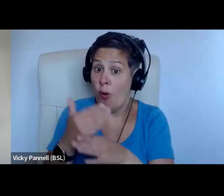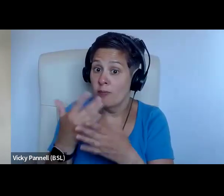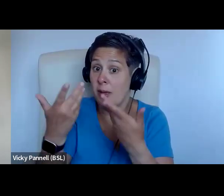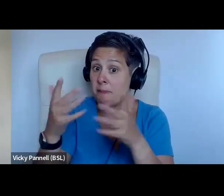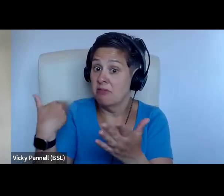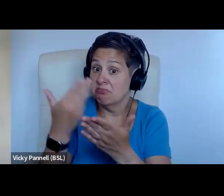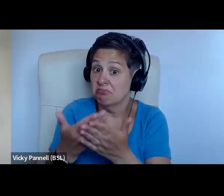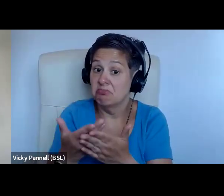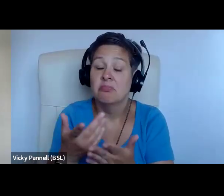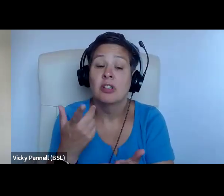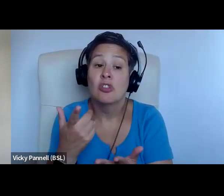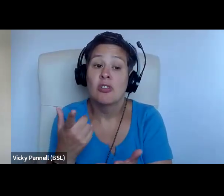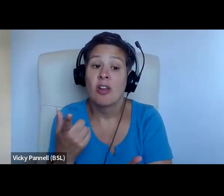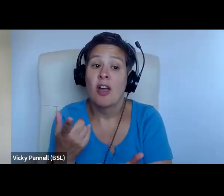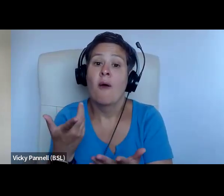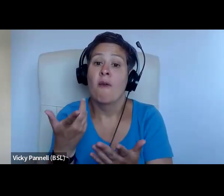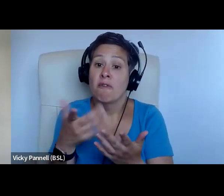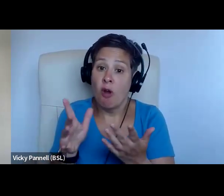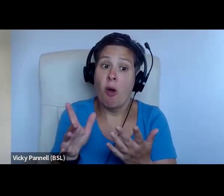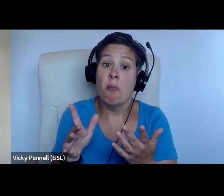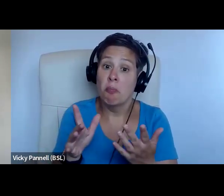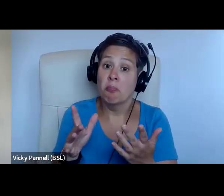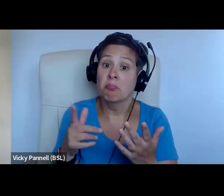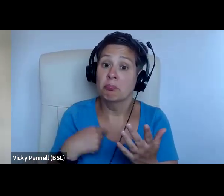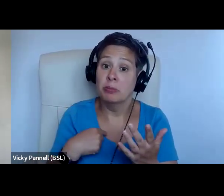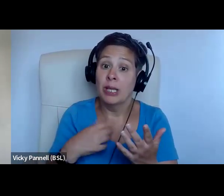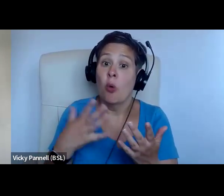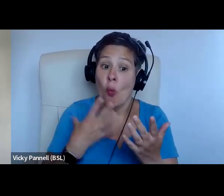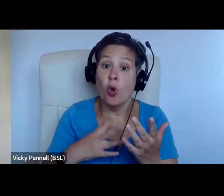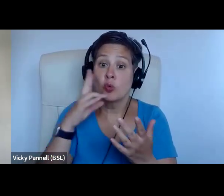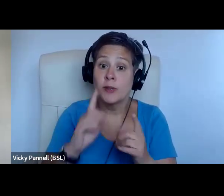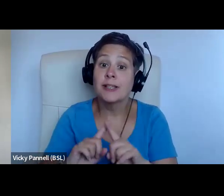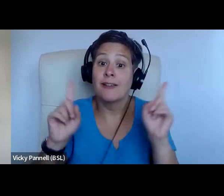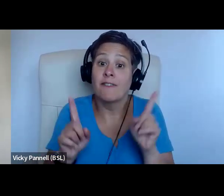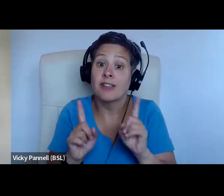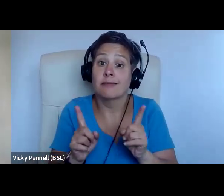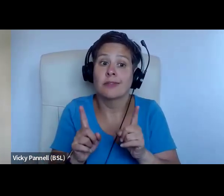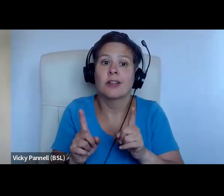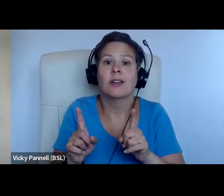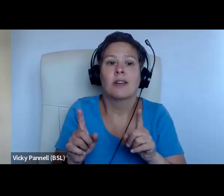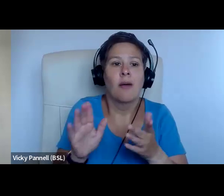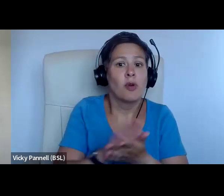anyone wants to share anything as well after this event too. But yeah, thank you so much.